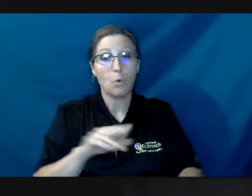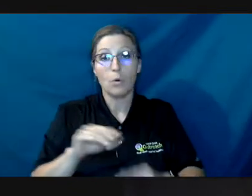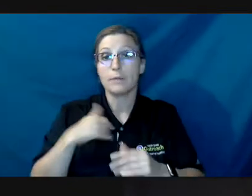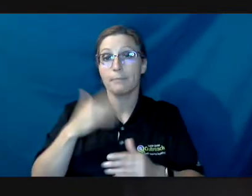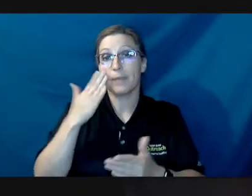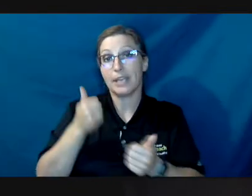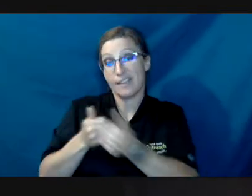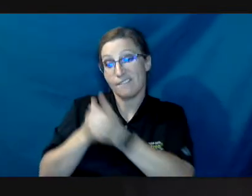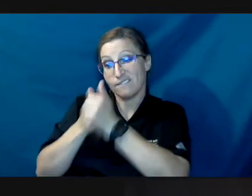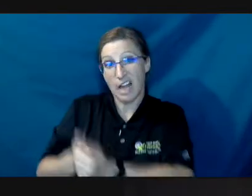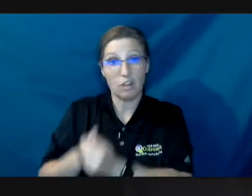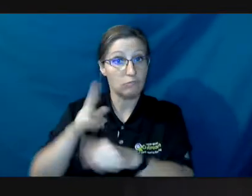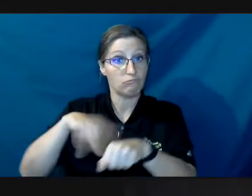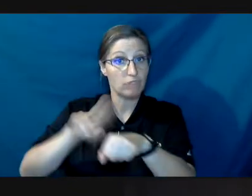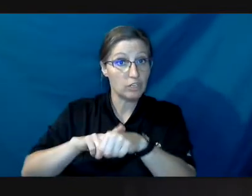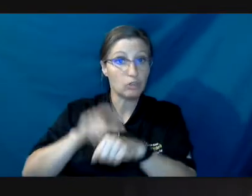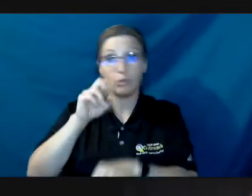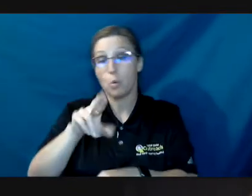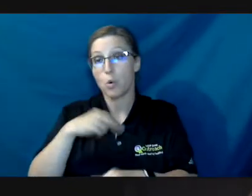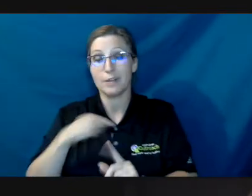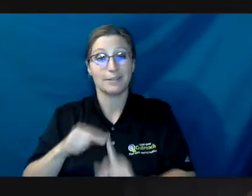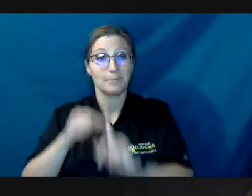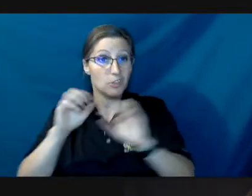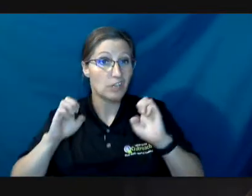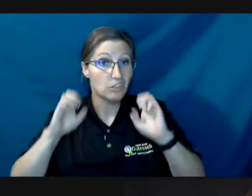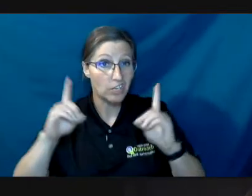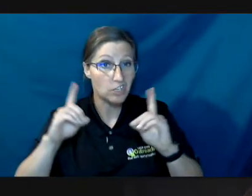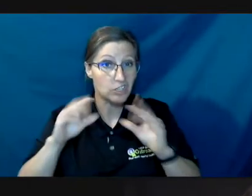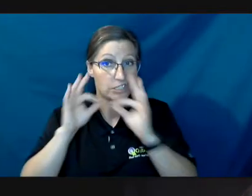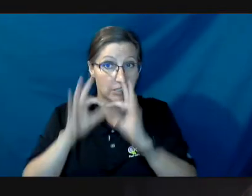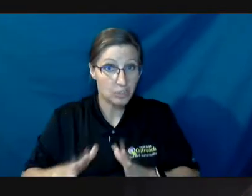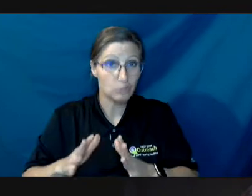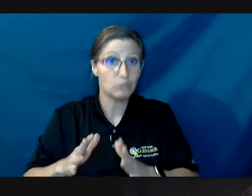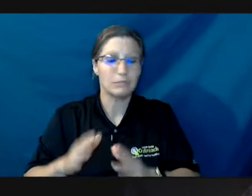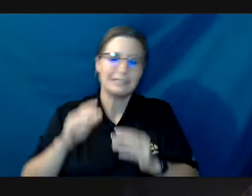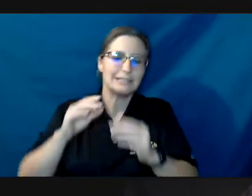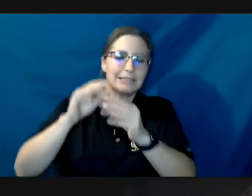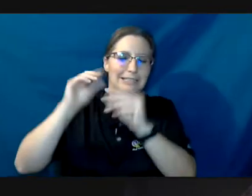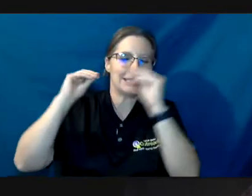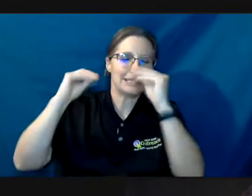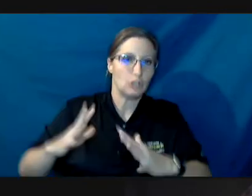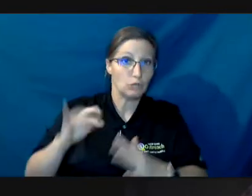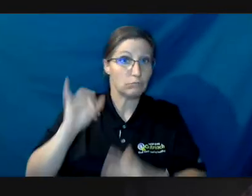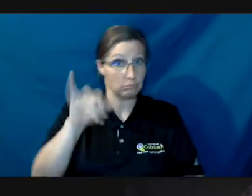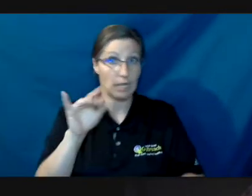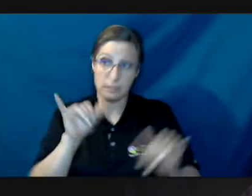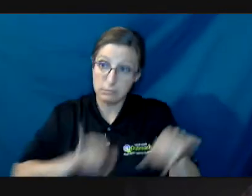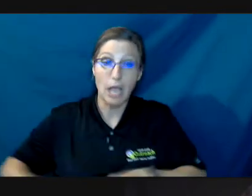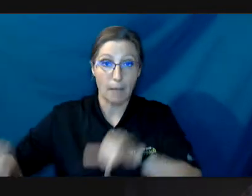of a regular ed teacher or a special ed teacher in the building. That's actually more common these days I think.